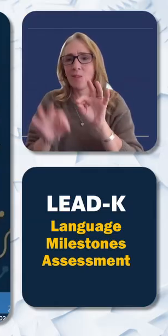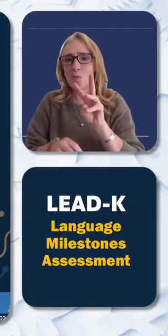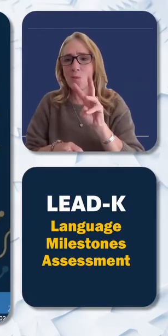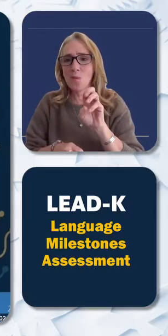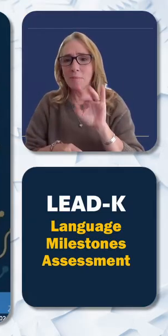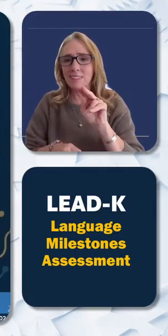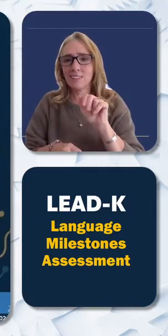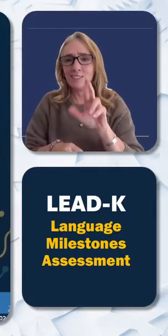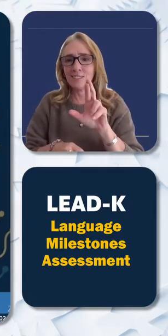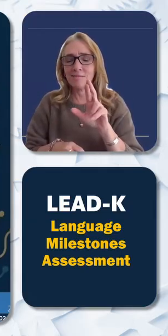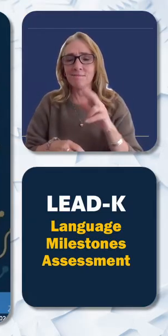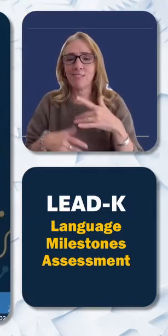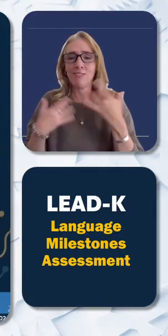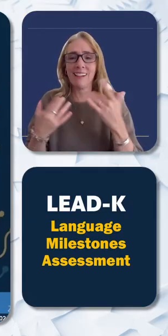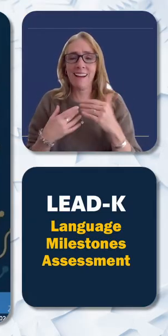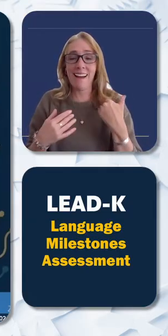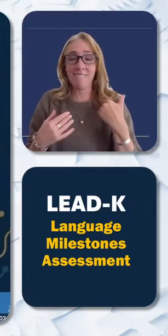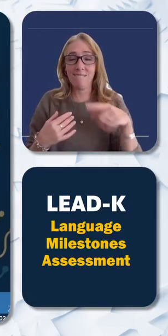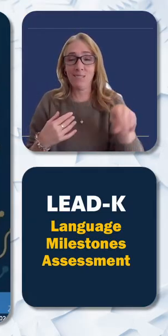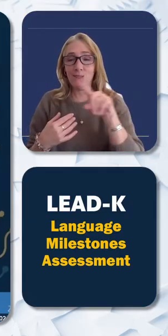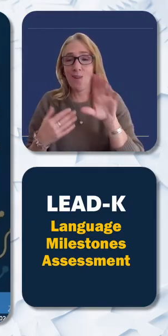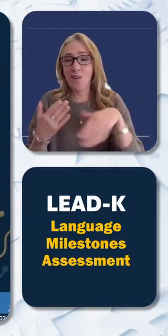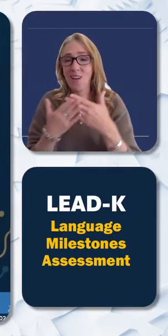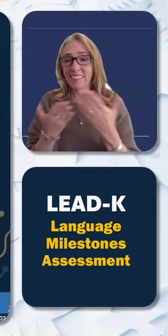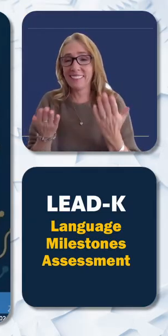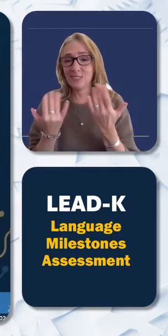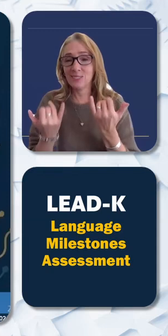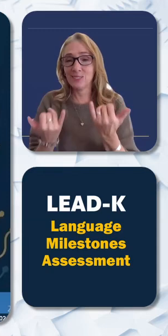Thank you all for joining this important webinar.